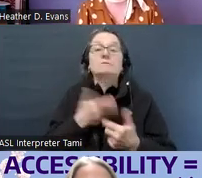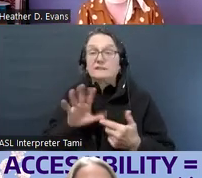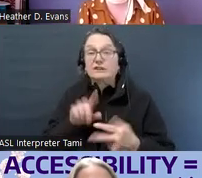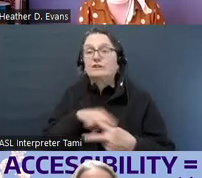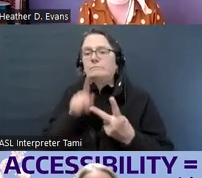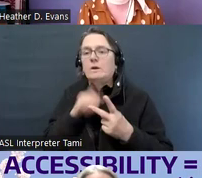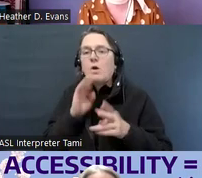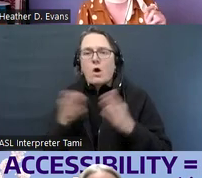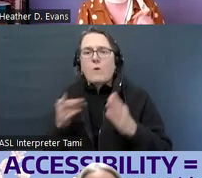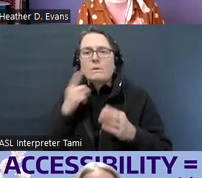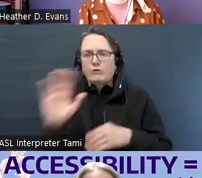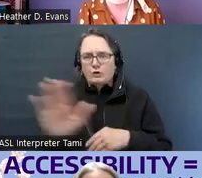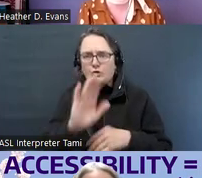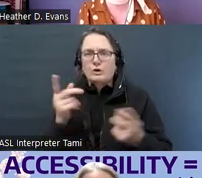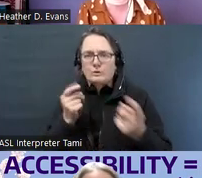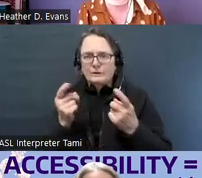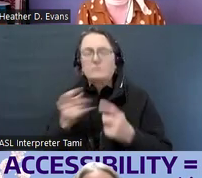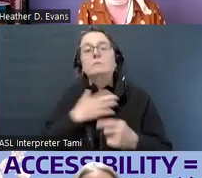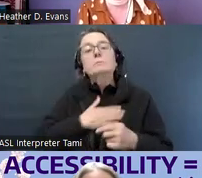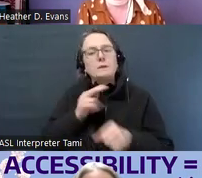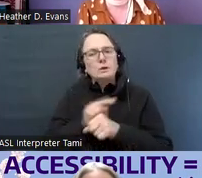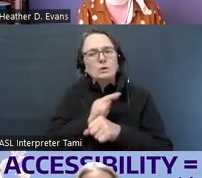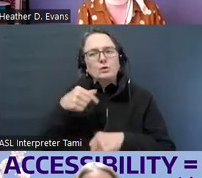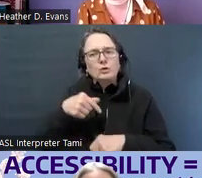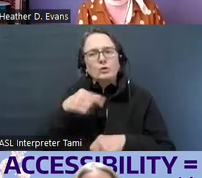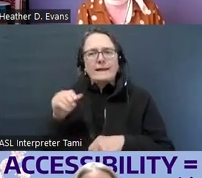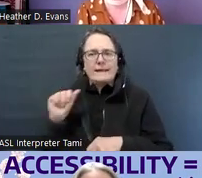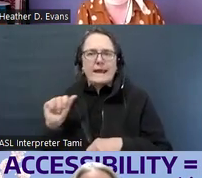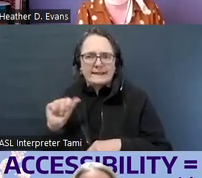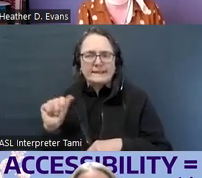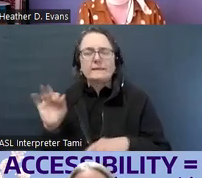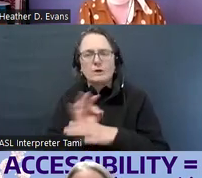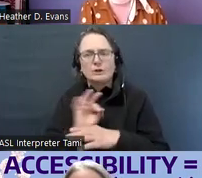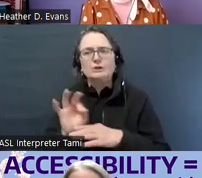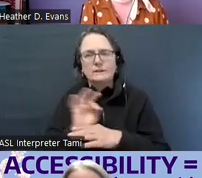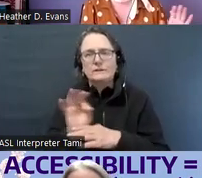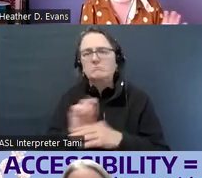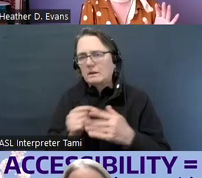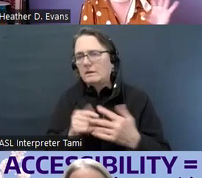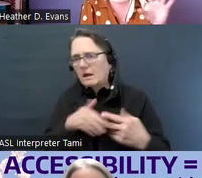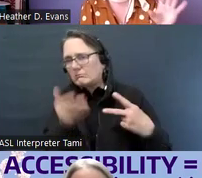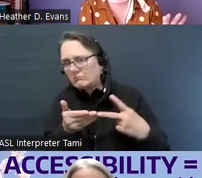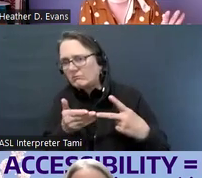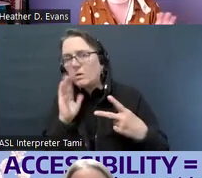and send your questions through the Q&A function for our panelists. For this portion,